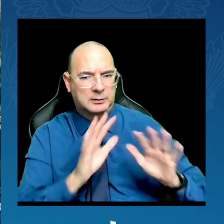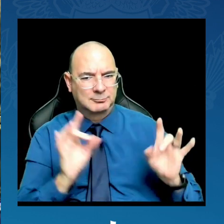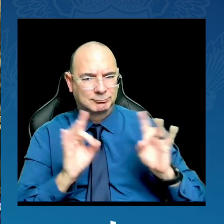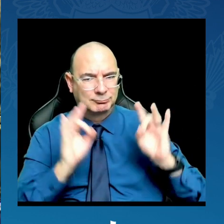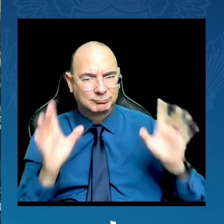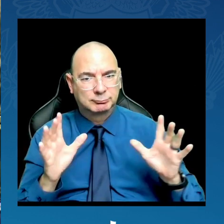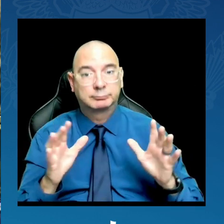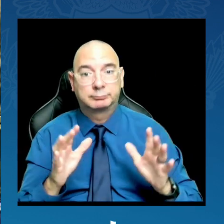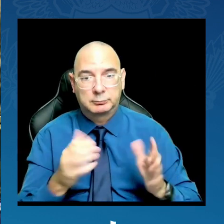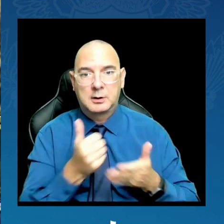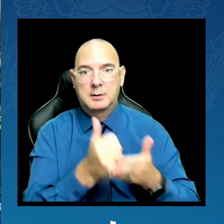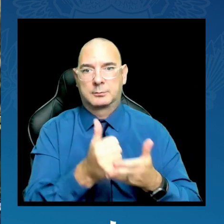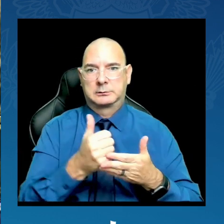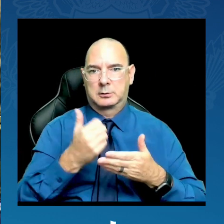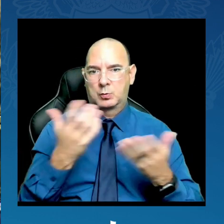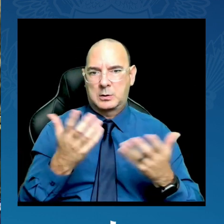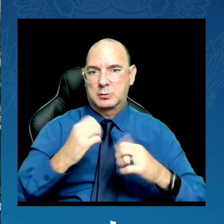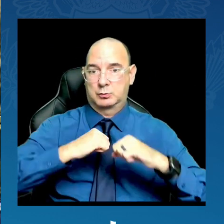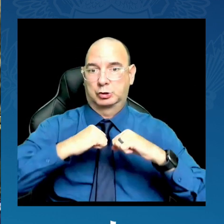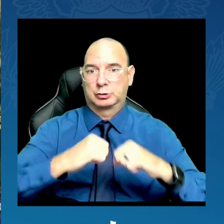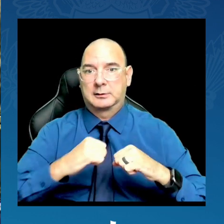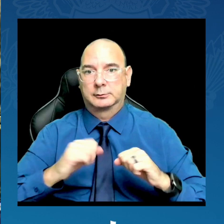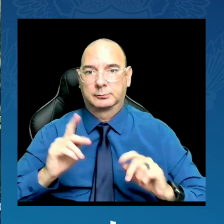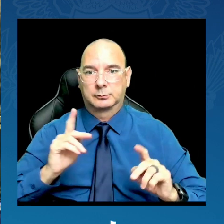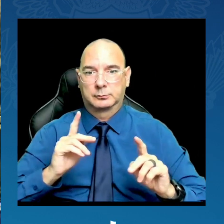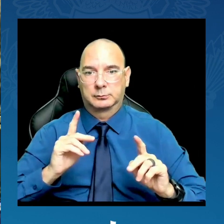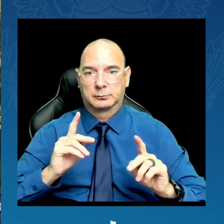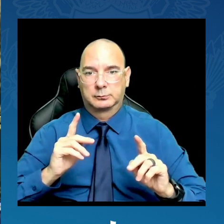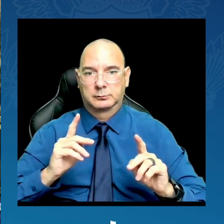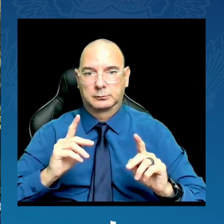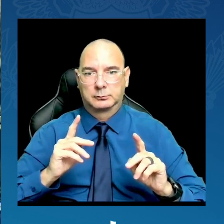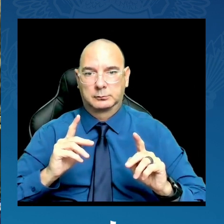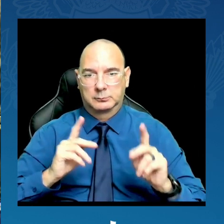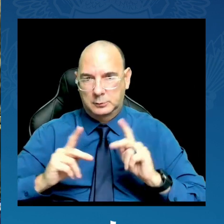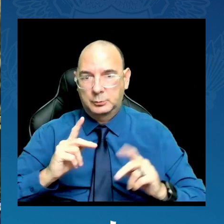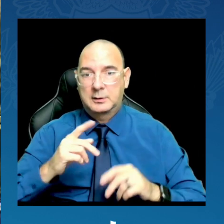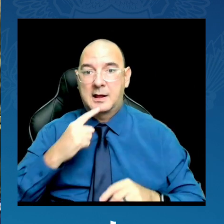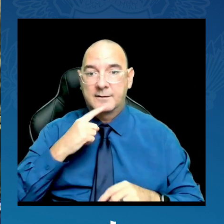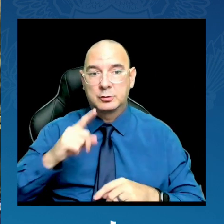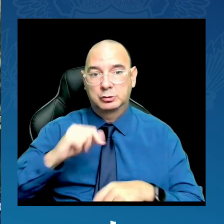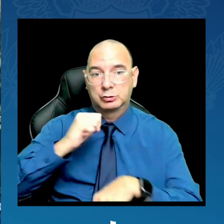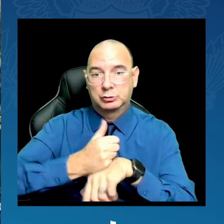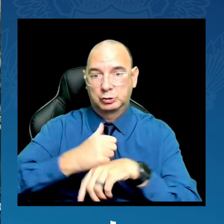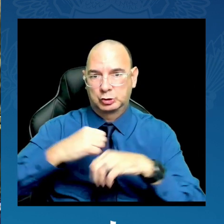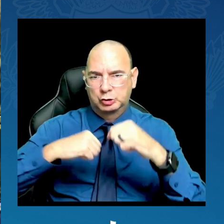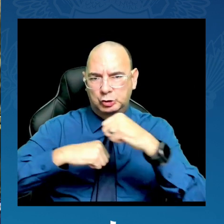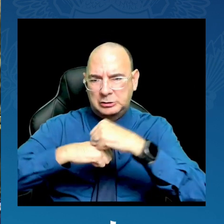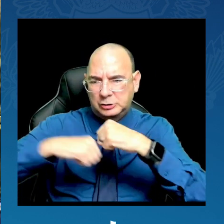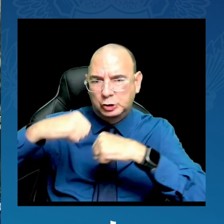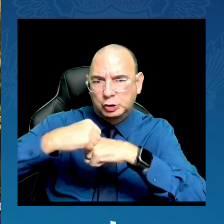and infrastructure. Space based technologies, including remote sensing data produced by no satellites,